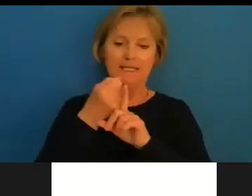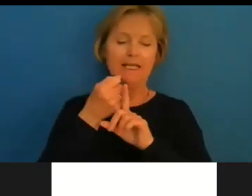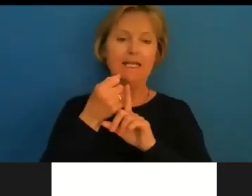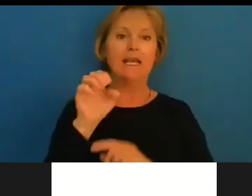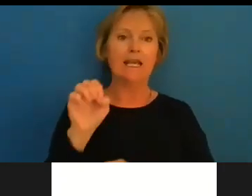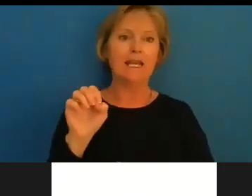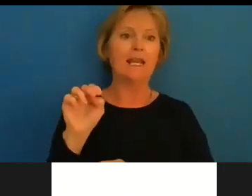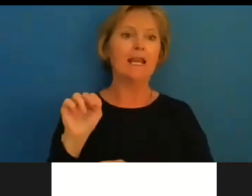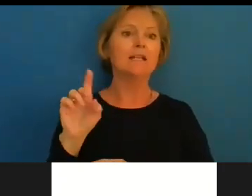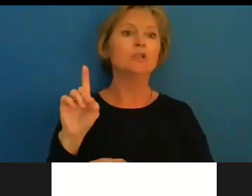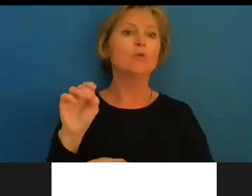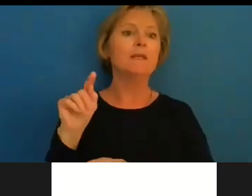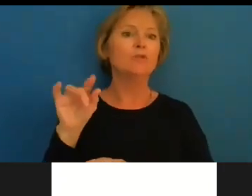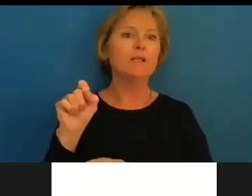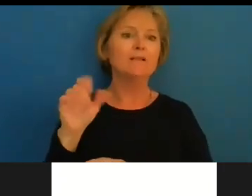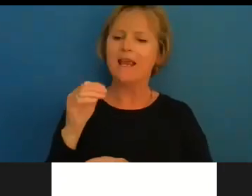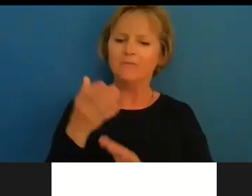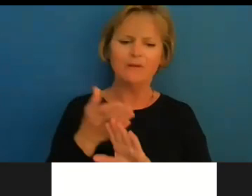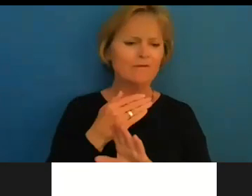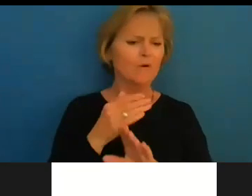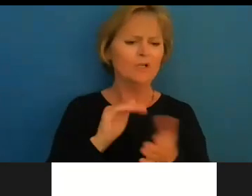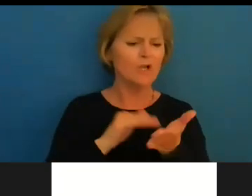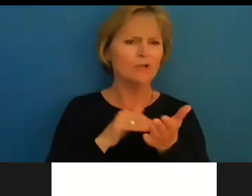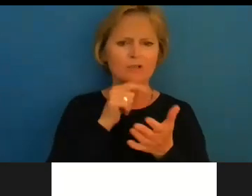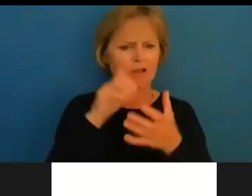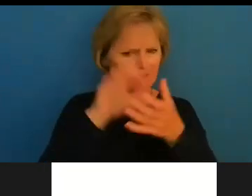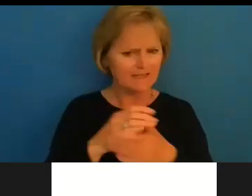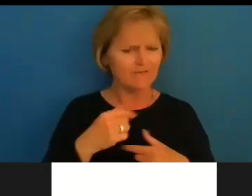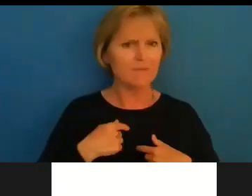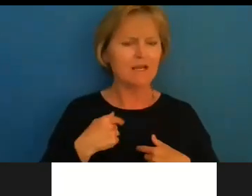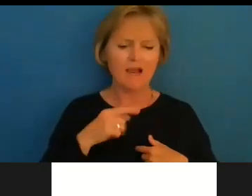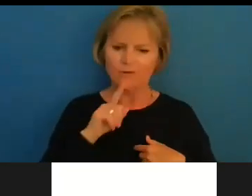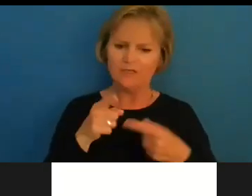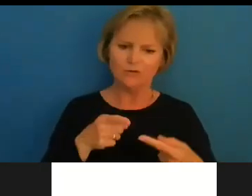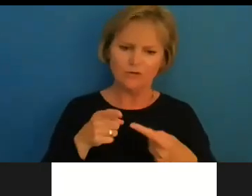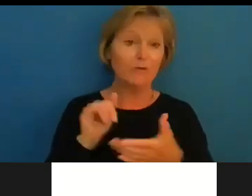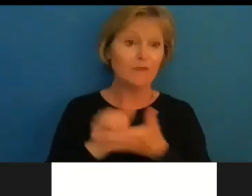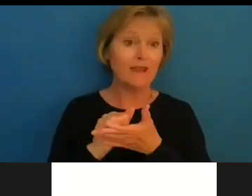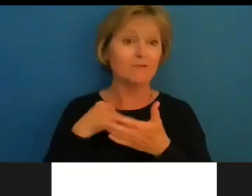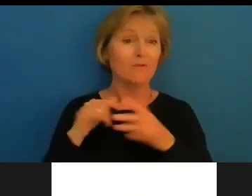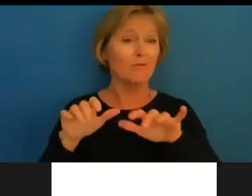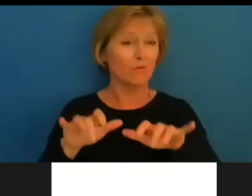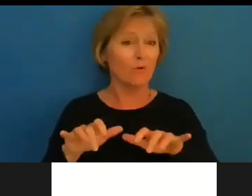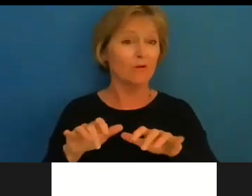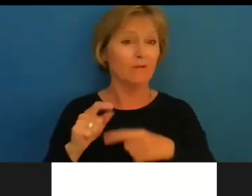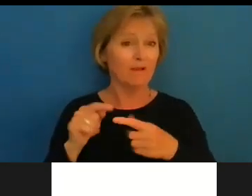disbelieved for so many years and really struggling with that, and, you know, I always said, I